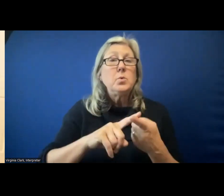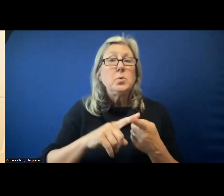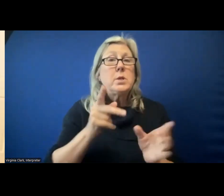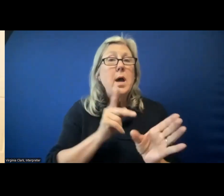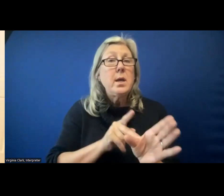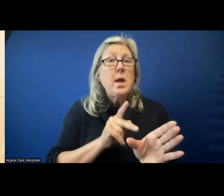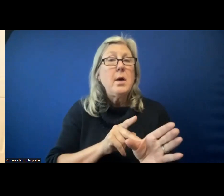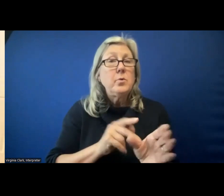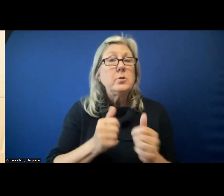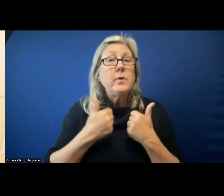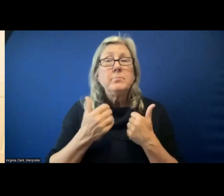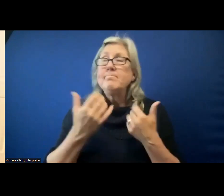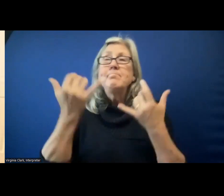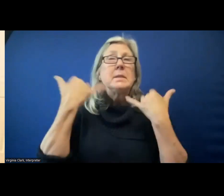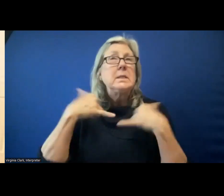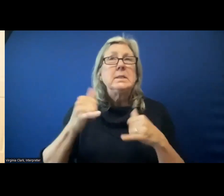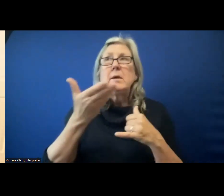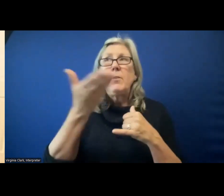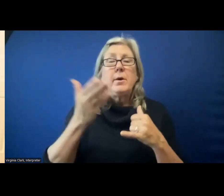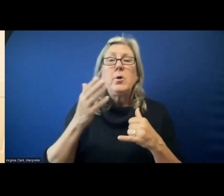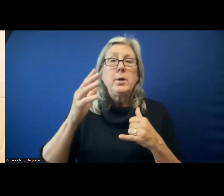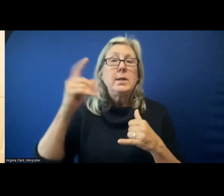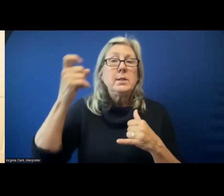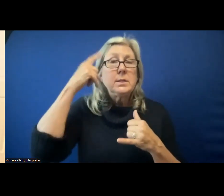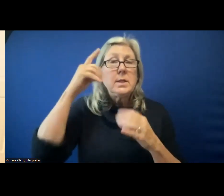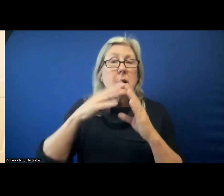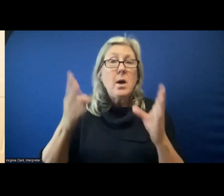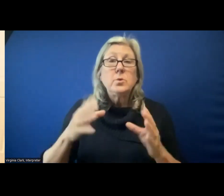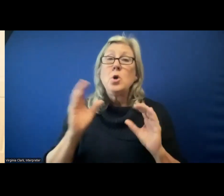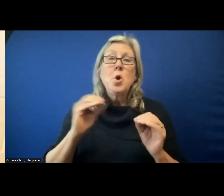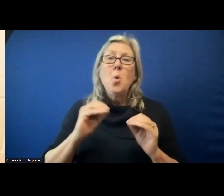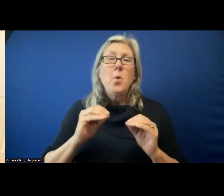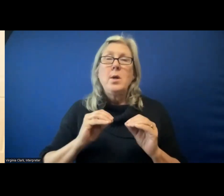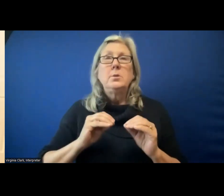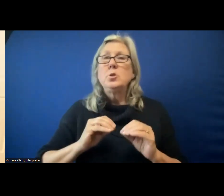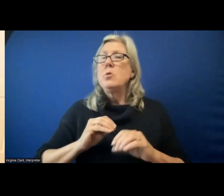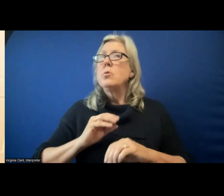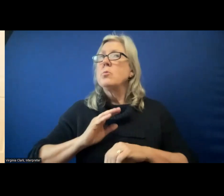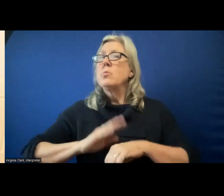in the state house. While no one has threatened to have me be removed by capitol police, the